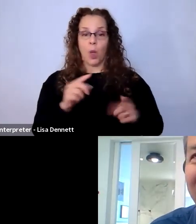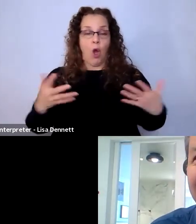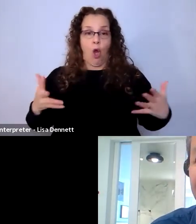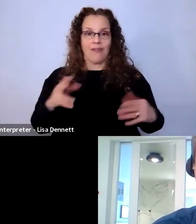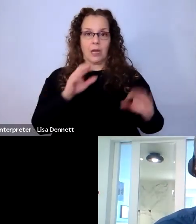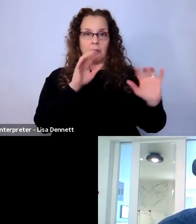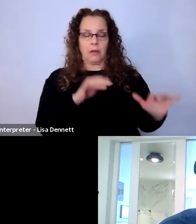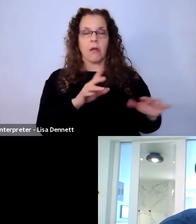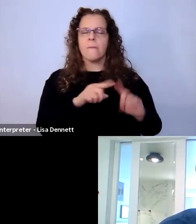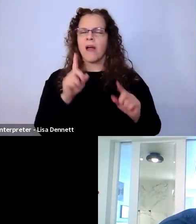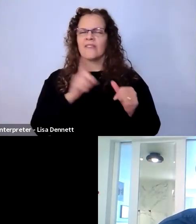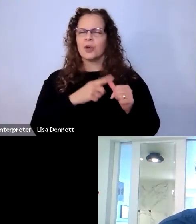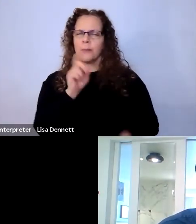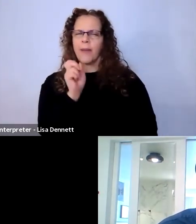to ask you, what are the daddies.